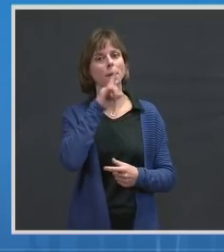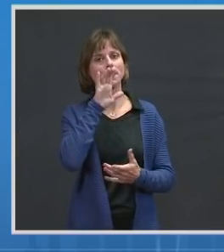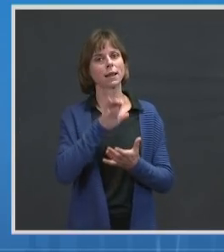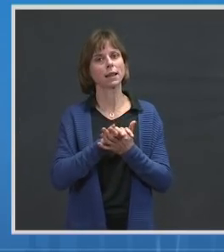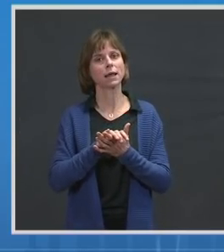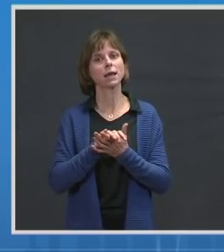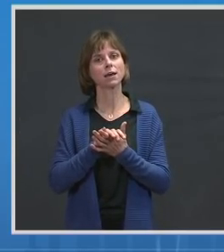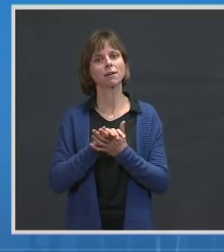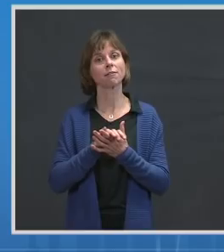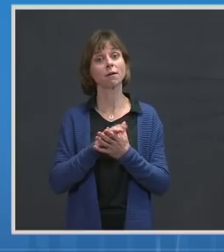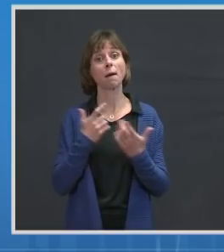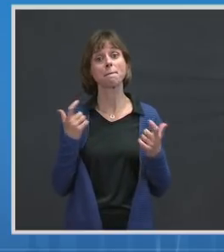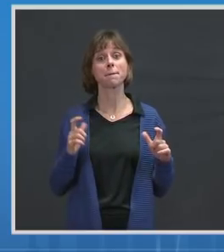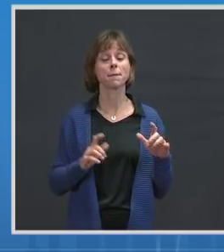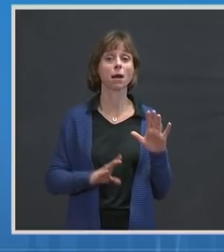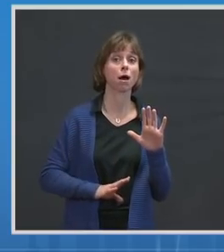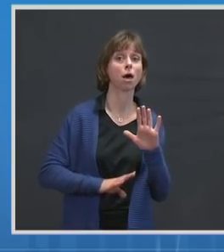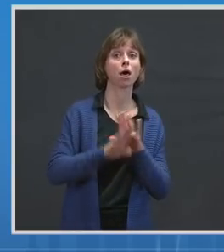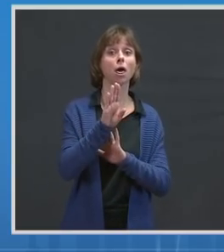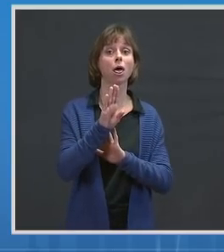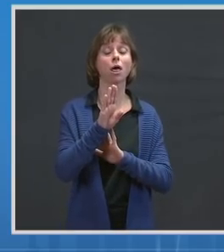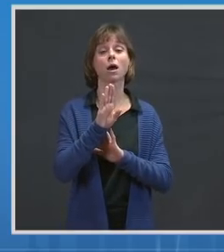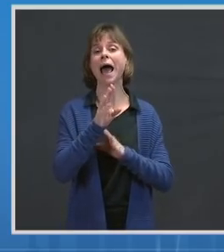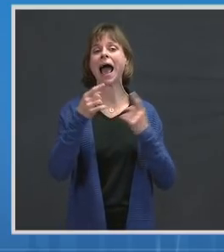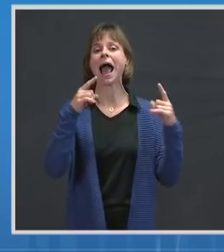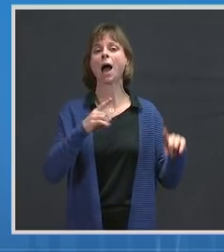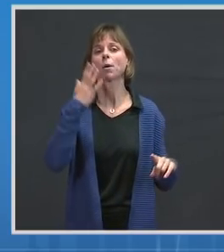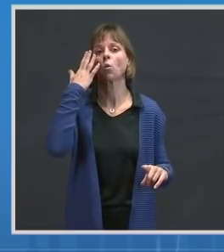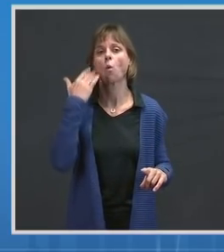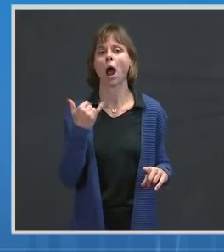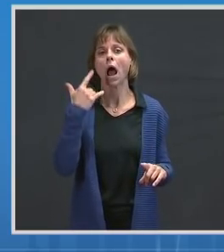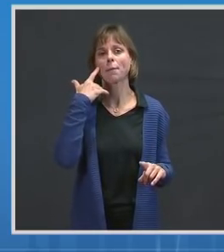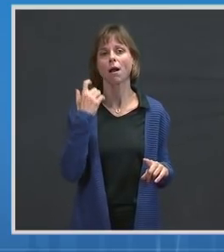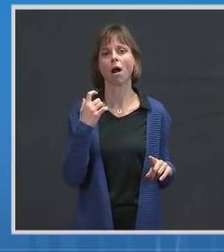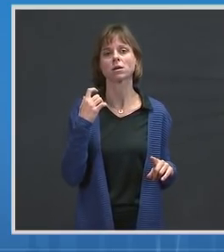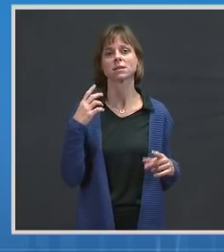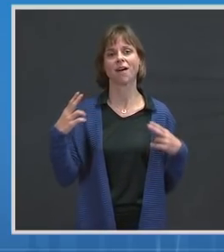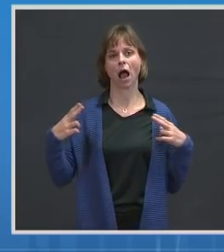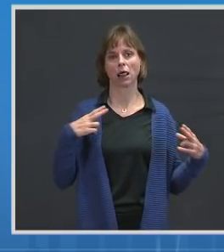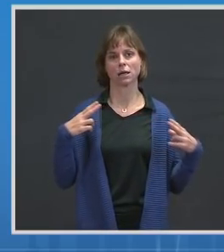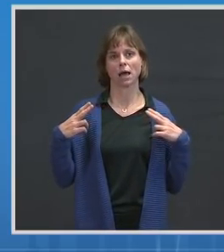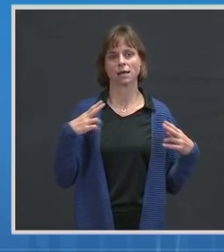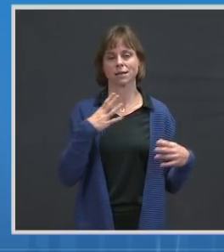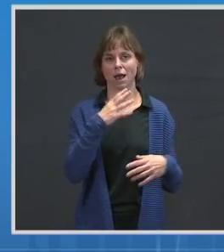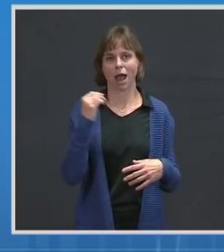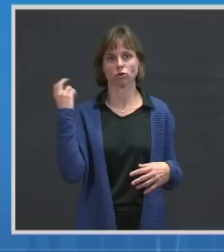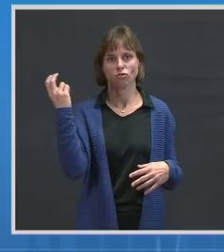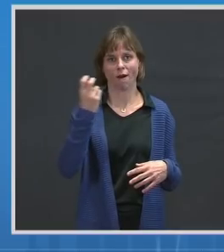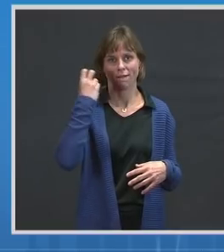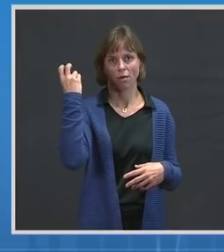happened related to the holidays, related to travel. And so we believe that now we're coming down from that.